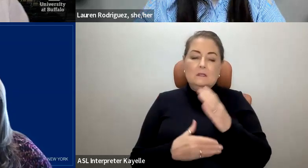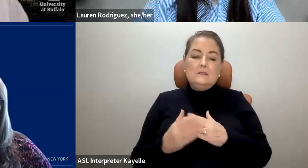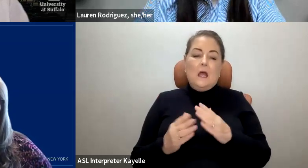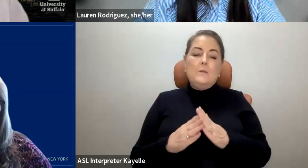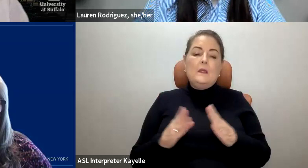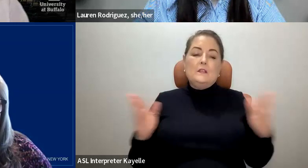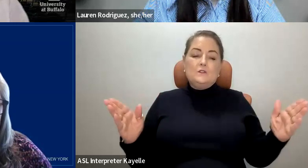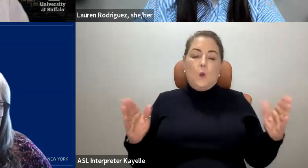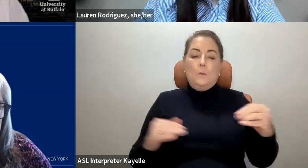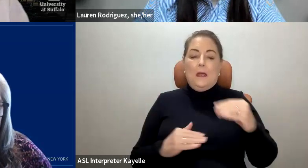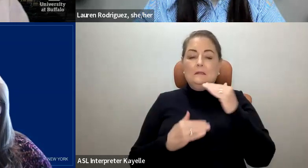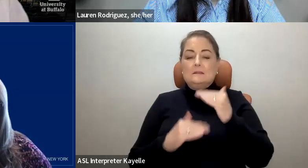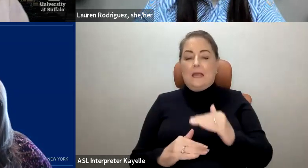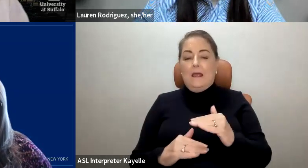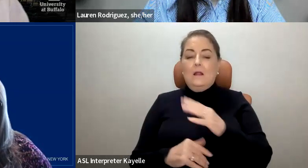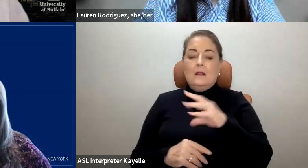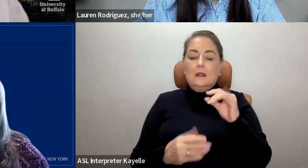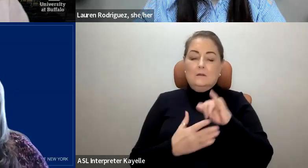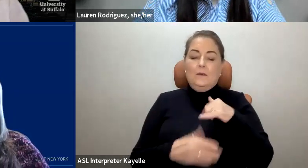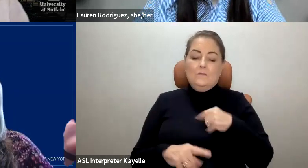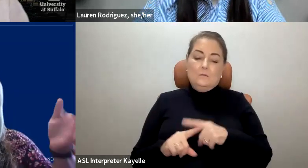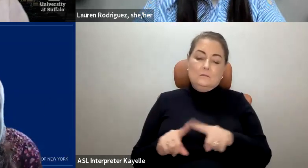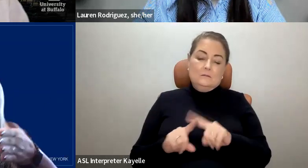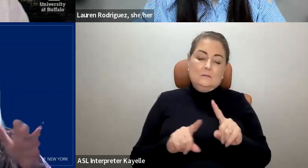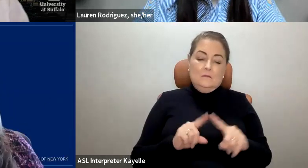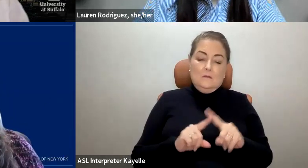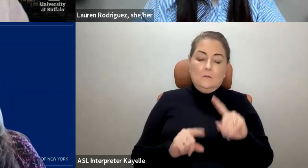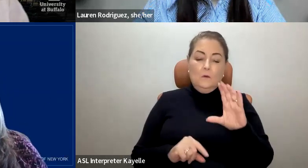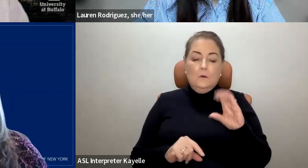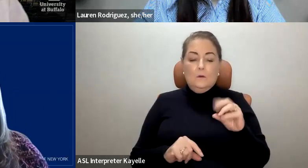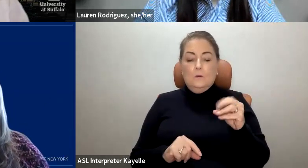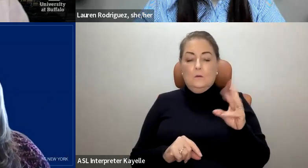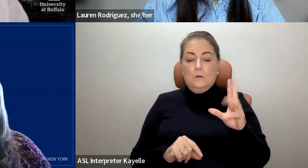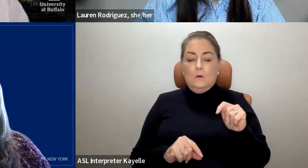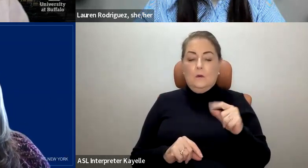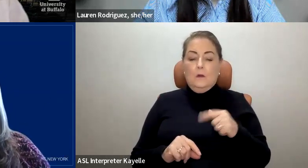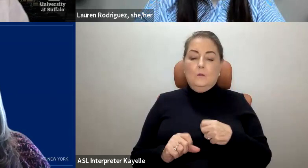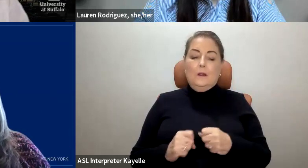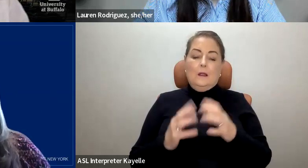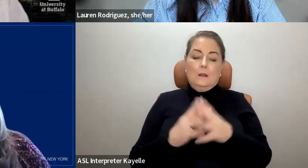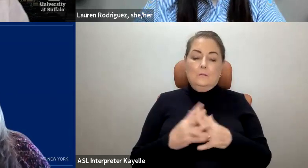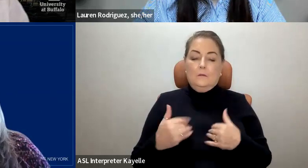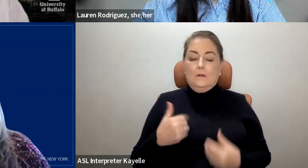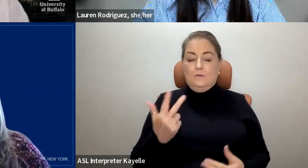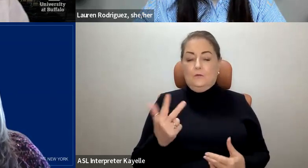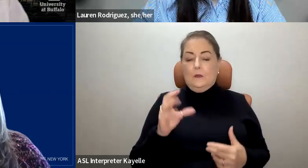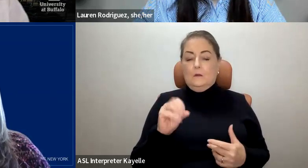have multiple cohorts that we are implementing throughout this project. Today, we have three cohorts in play using the